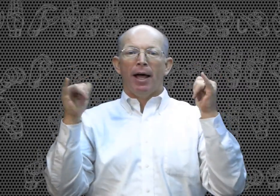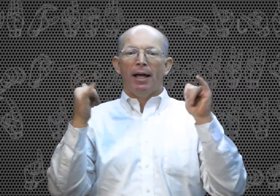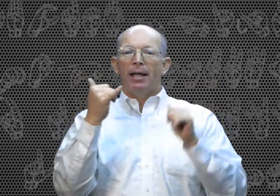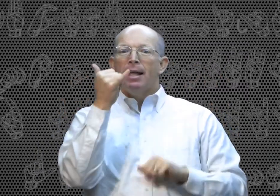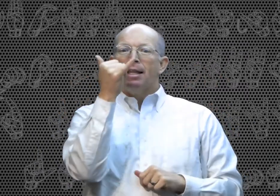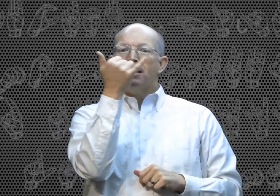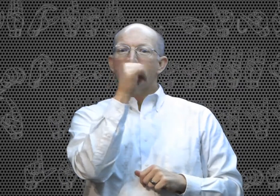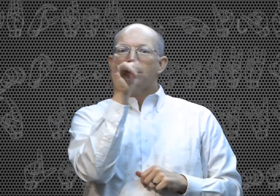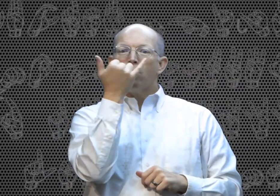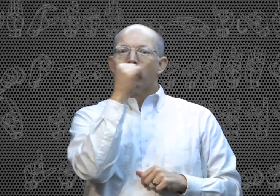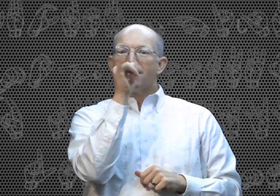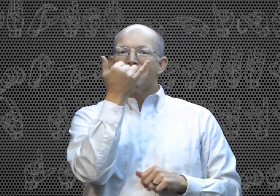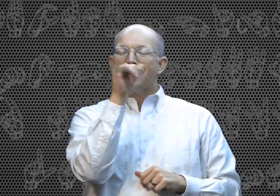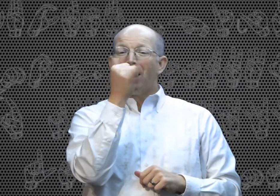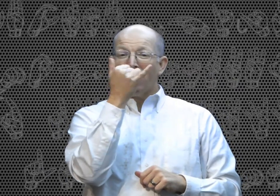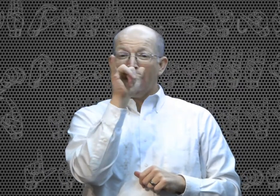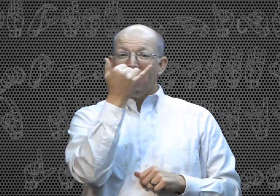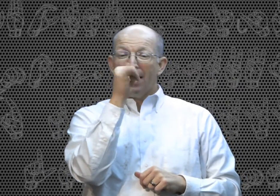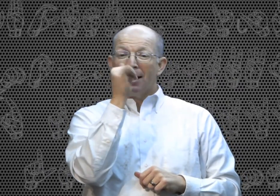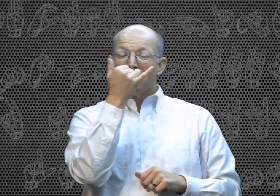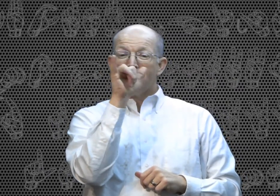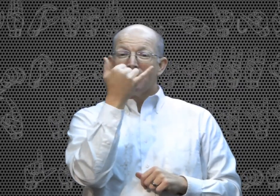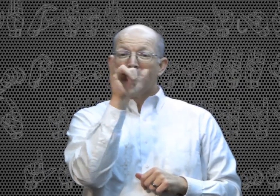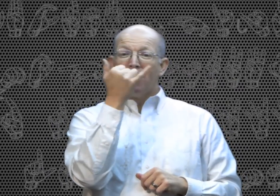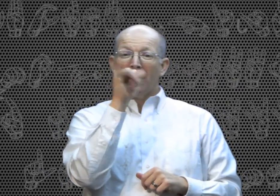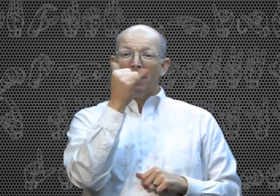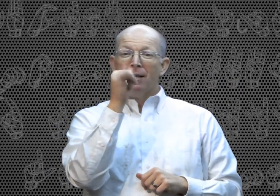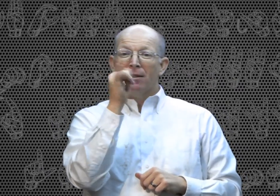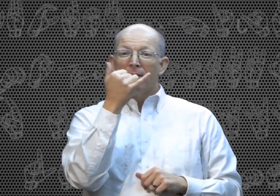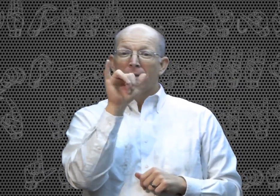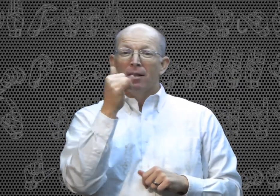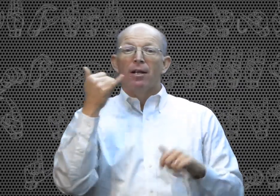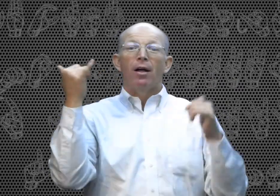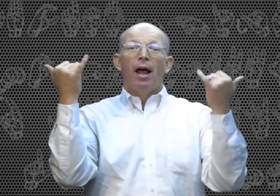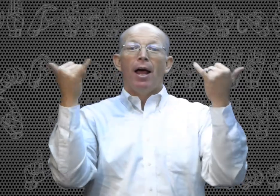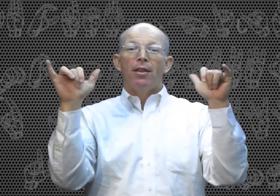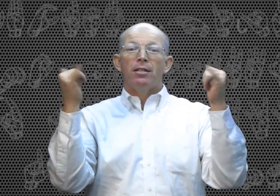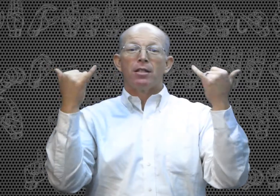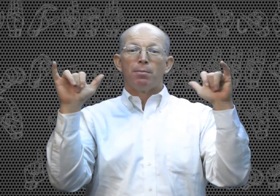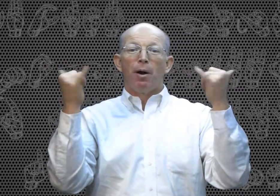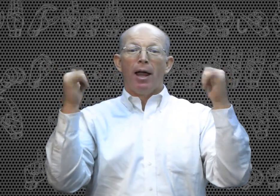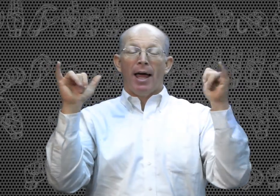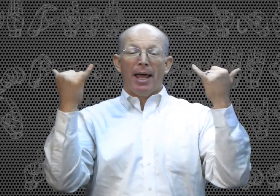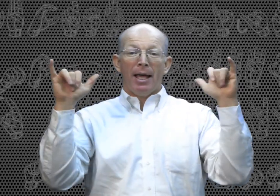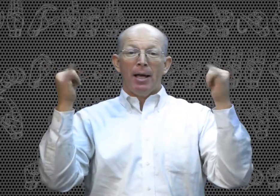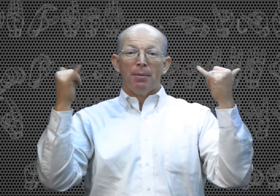PLAY. This is the word SILLY. SILLY. And this is PLAY.